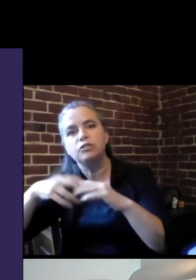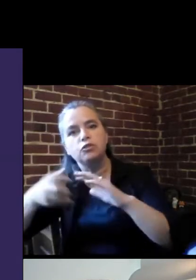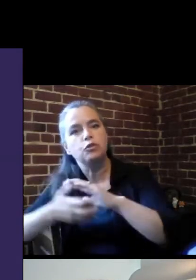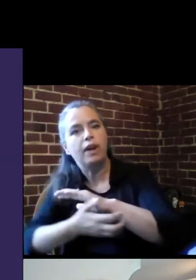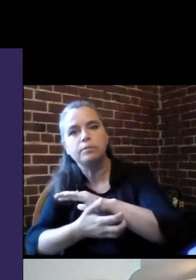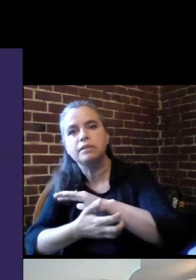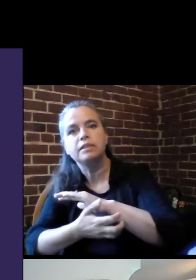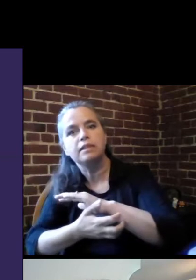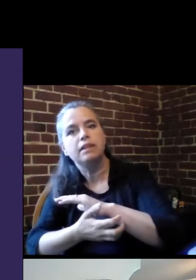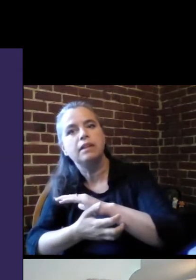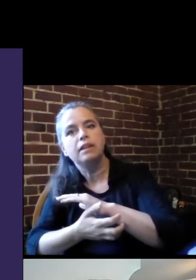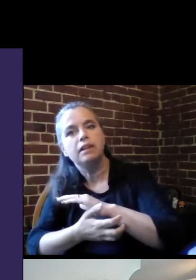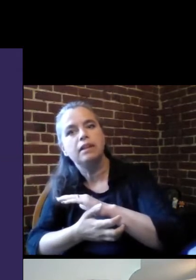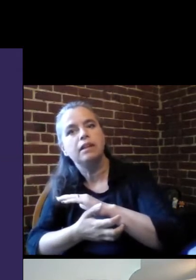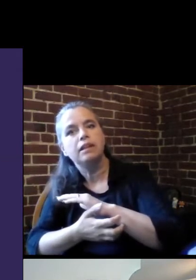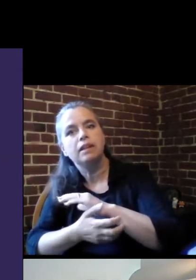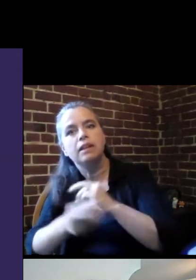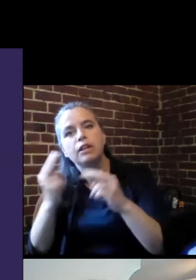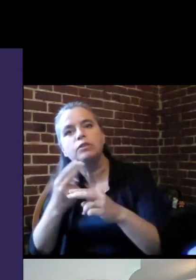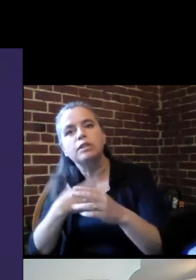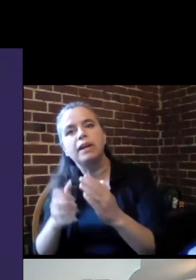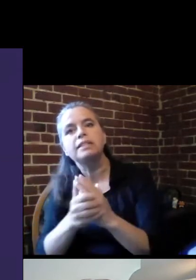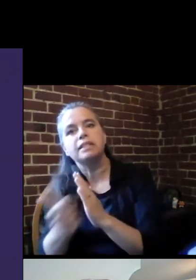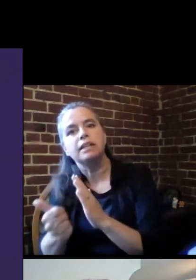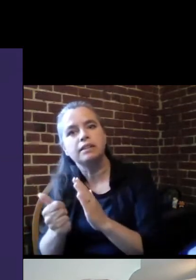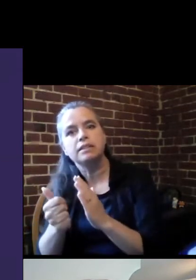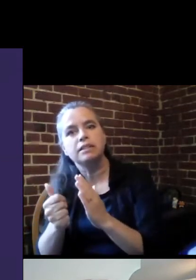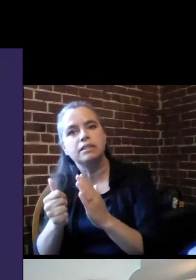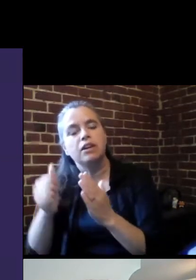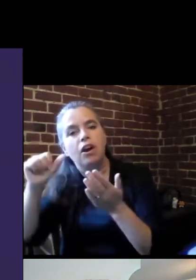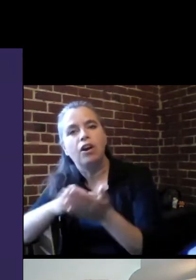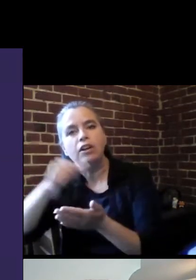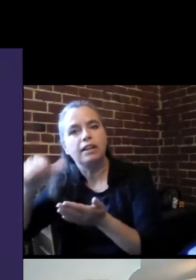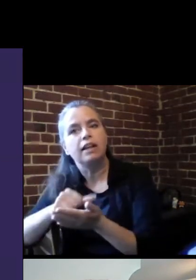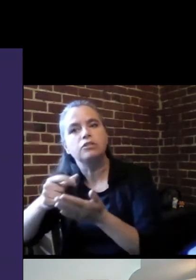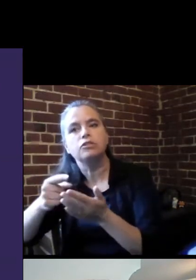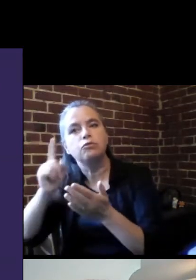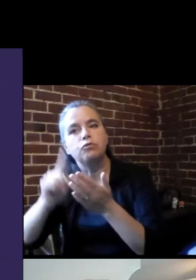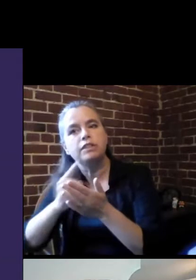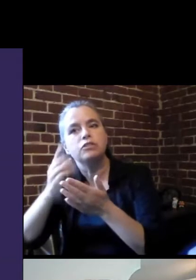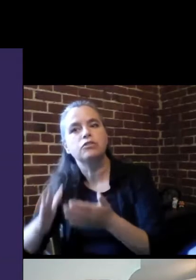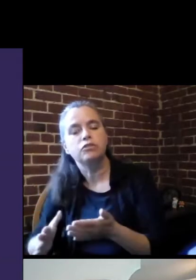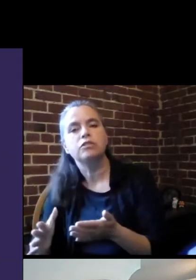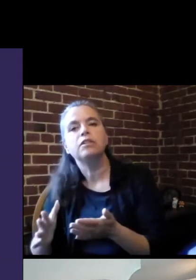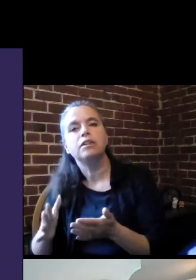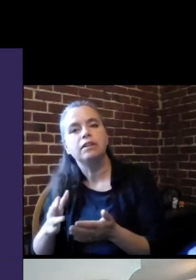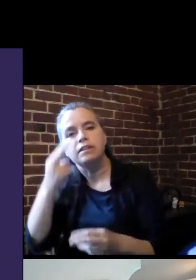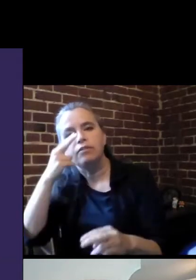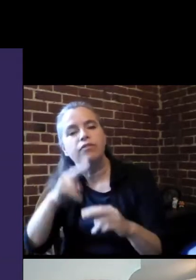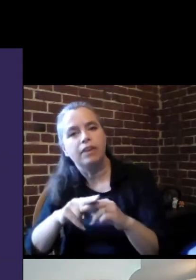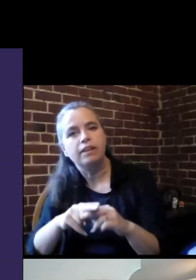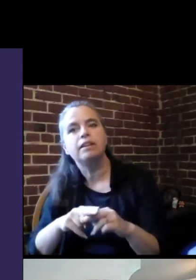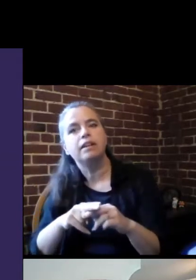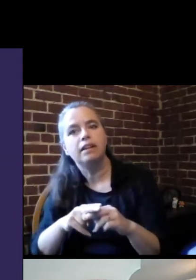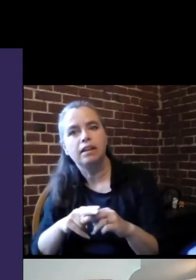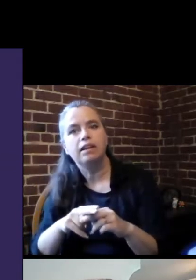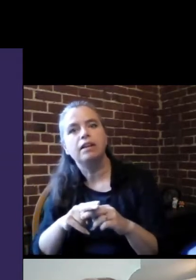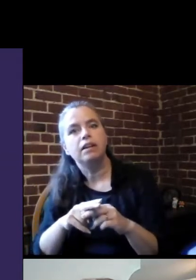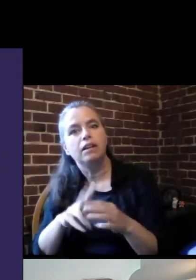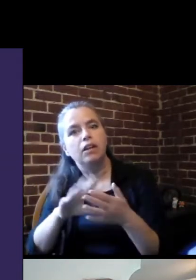And so being able to use my skills as an archaeological researcher has been really fun, and getting to know the literature on this topic has --